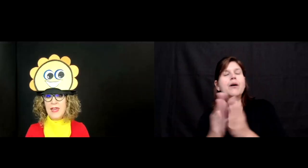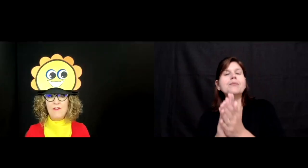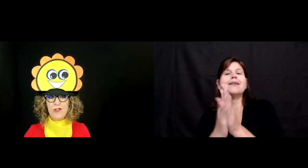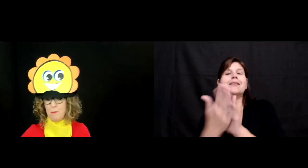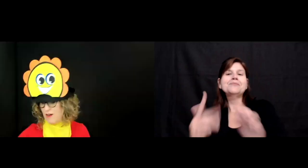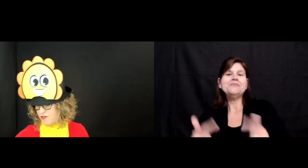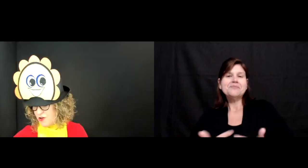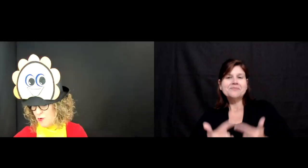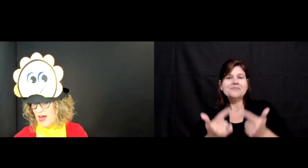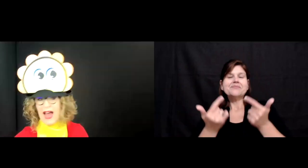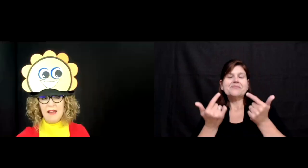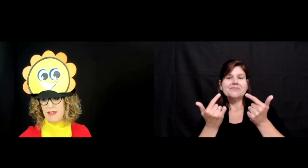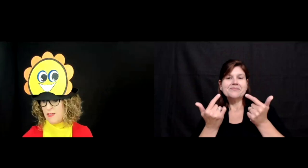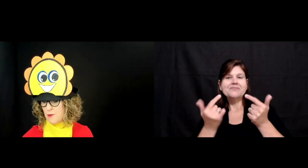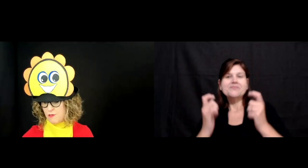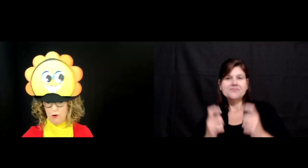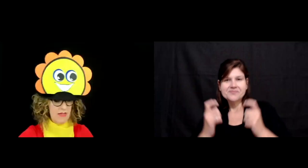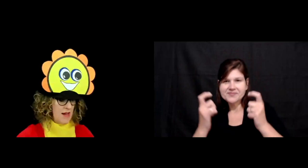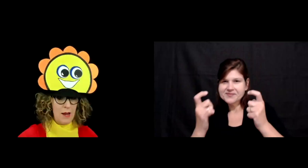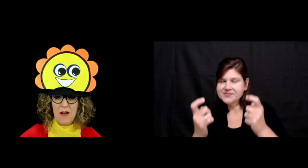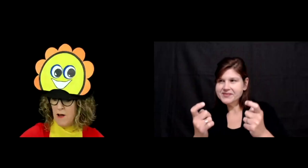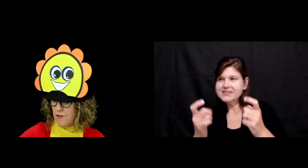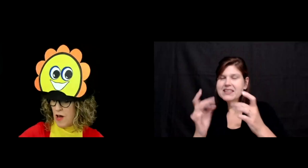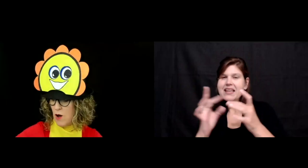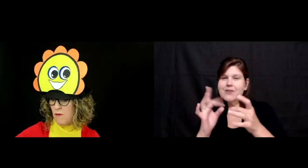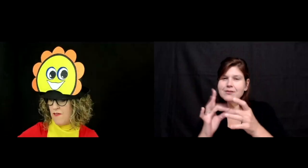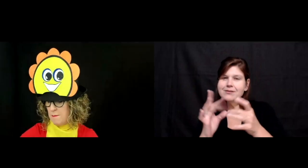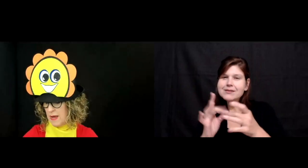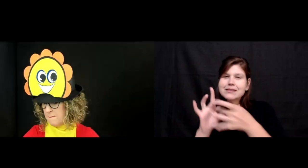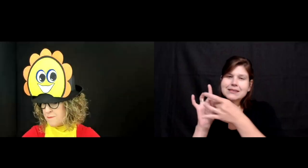It gives you the bridge to accessible story time for the whole family.